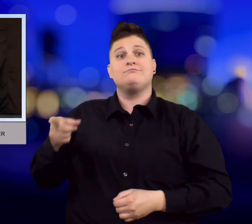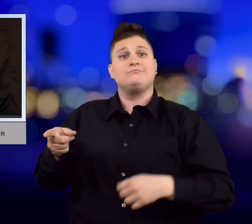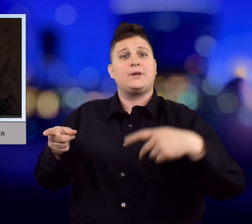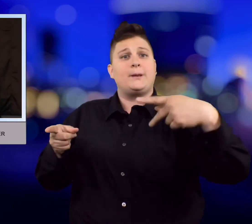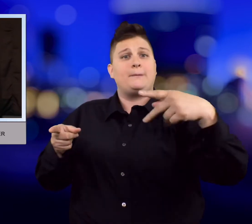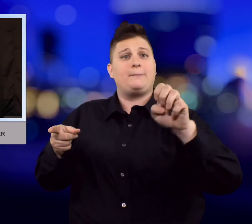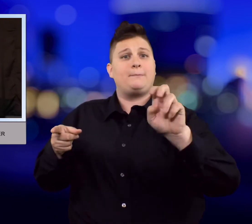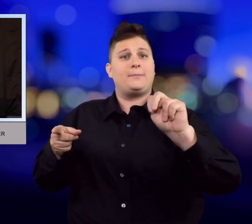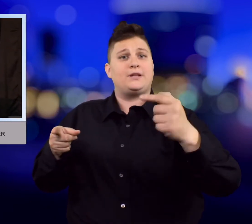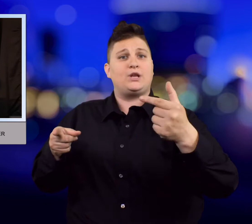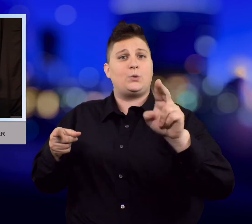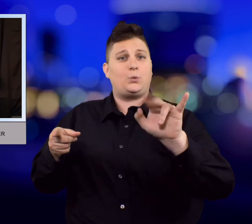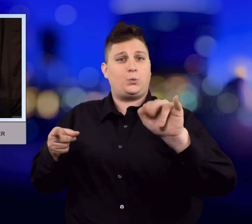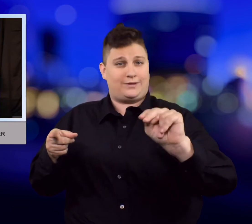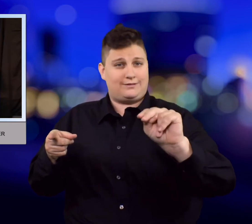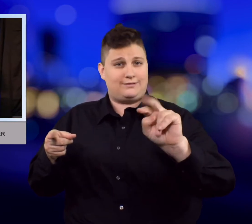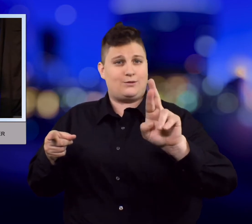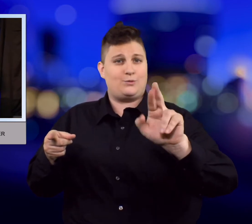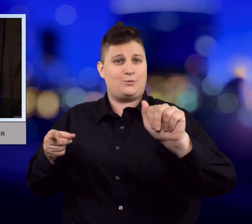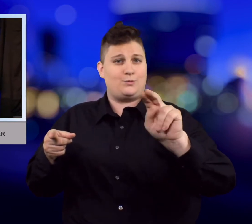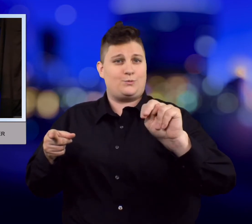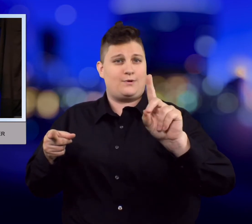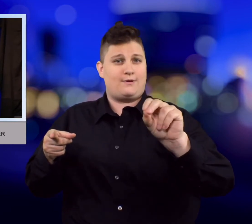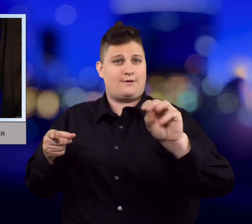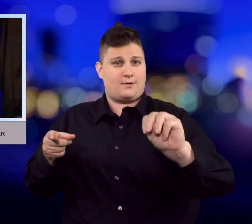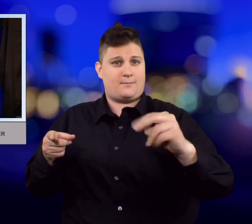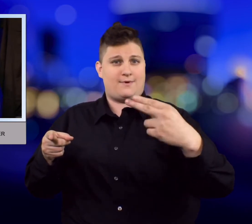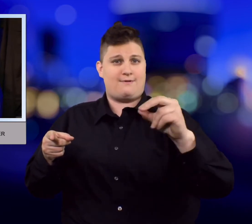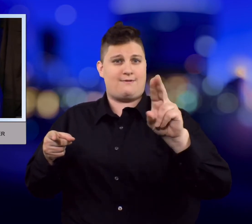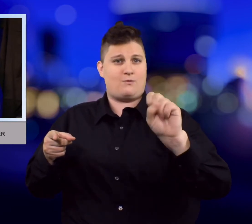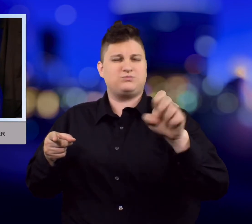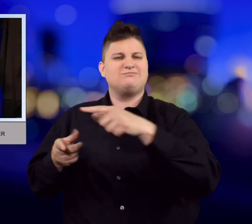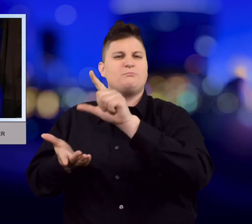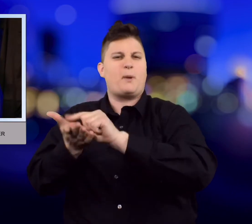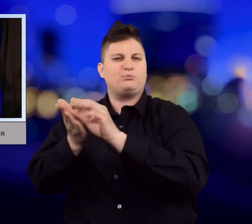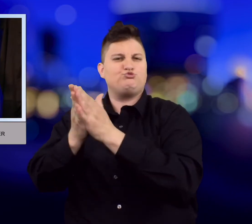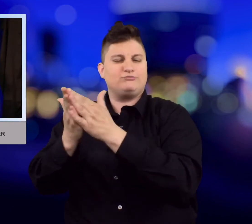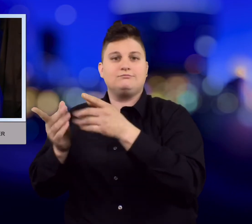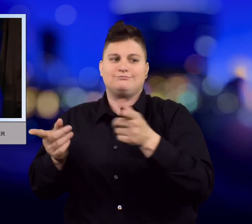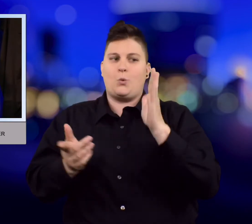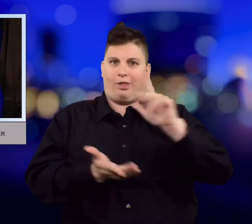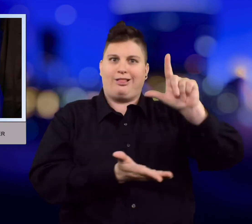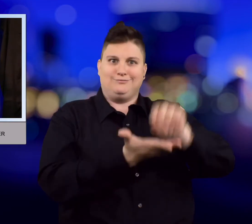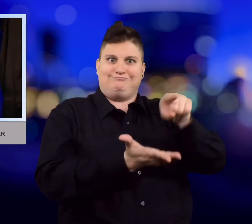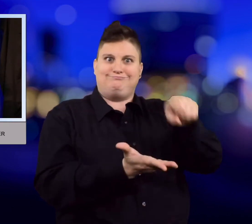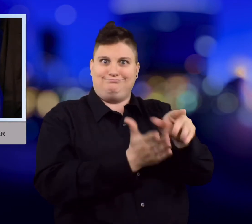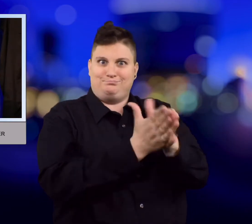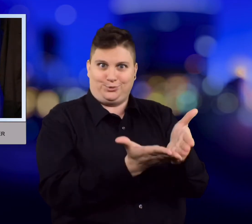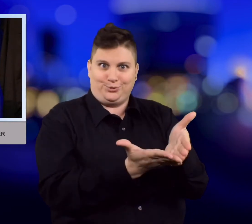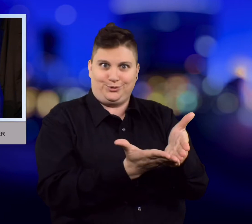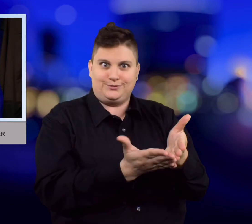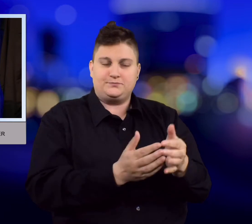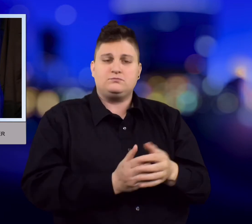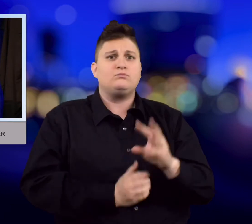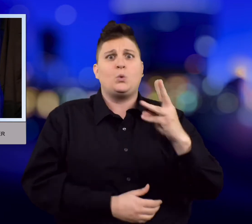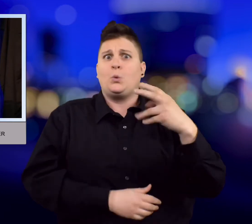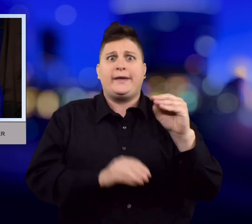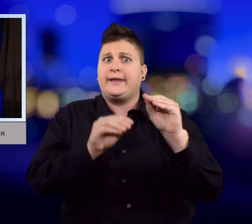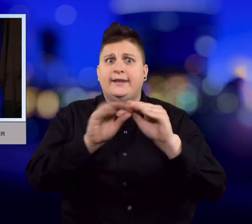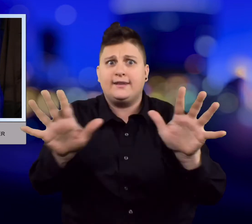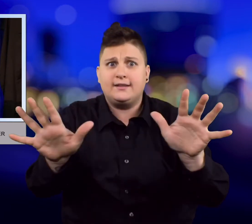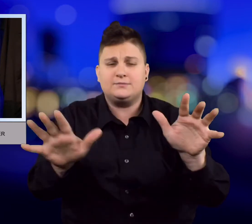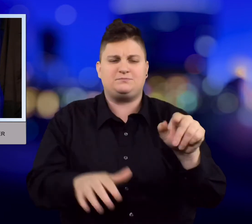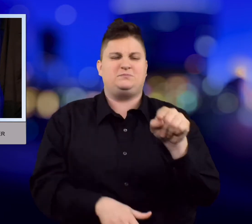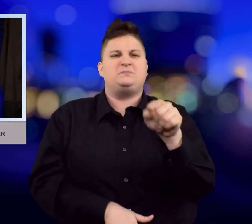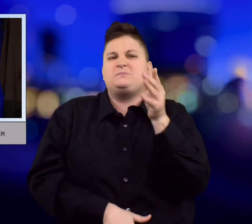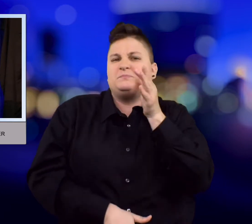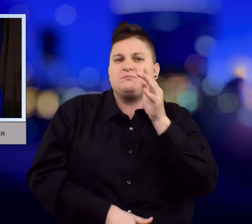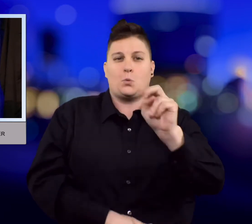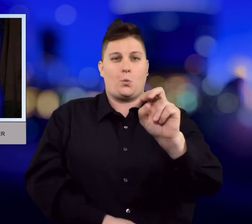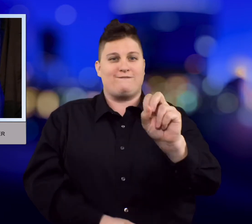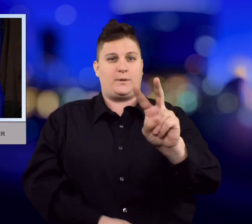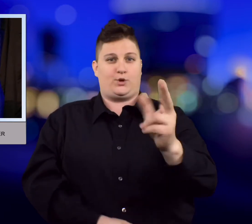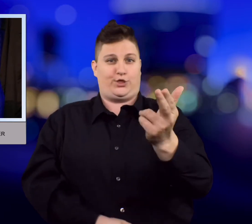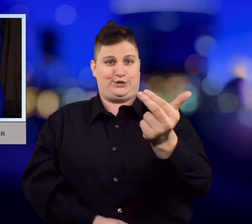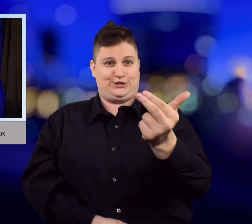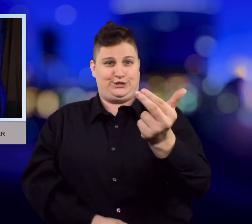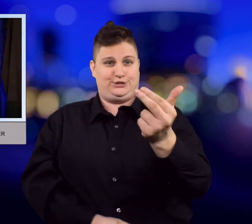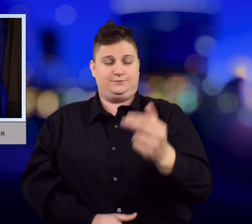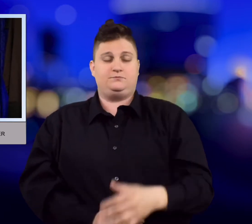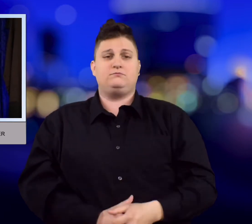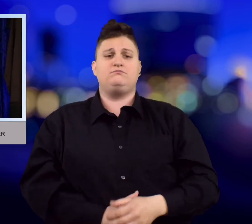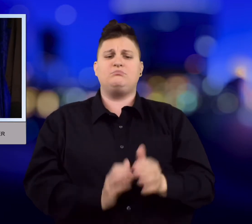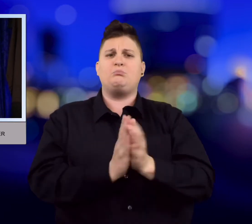It will be published by Penguin Random House and is scheduled for release on November 13th.